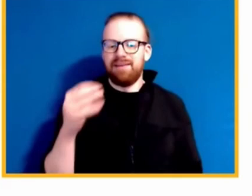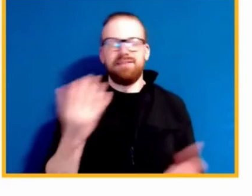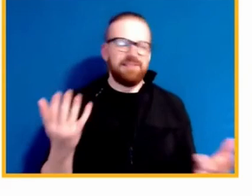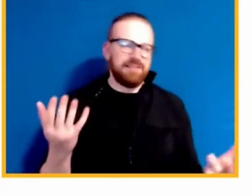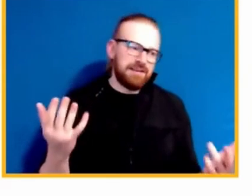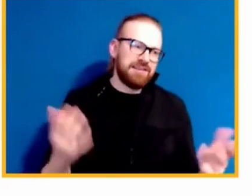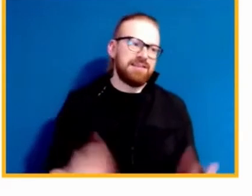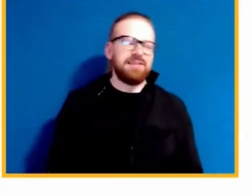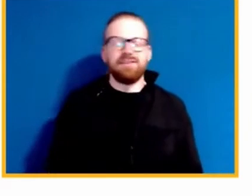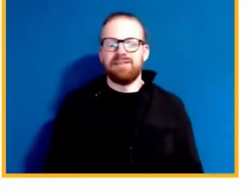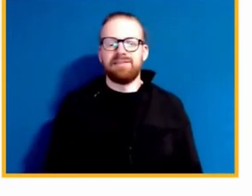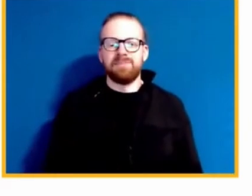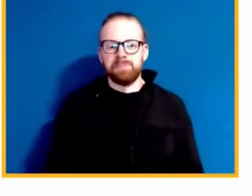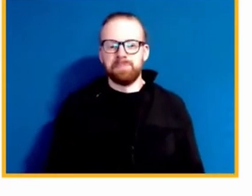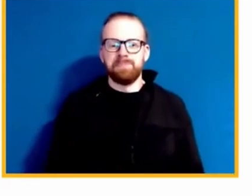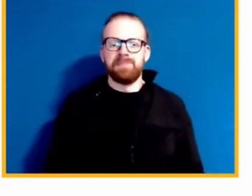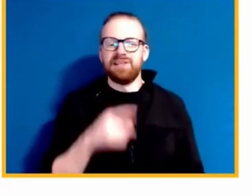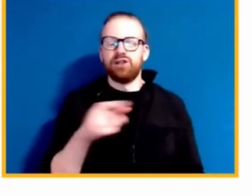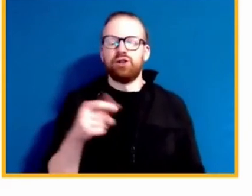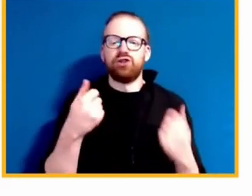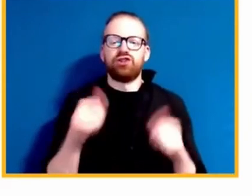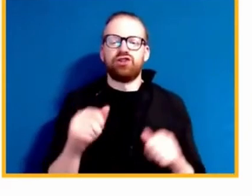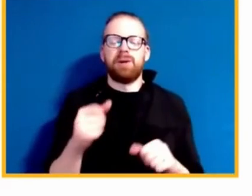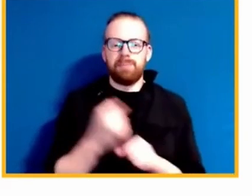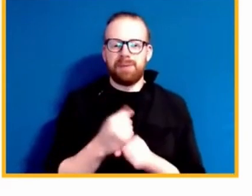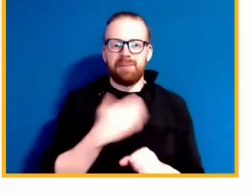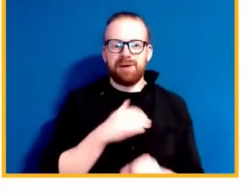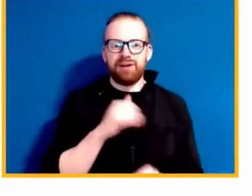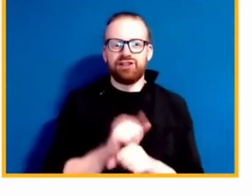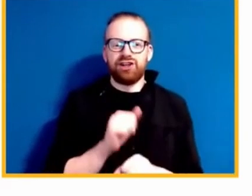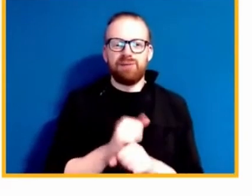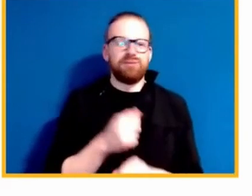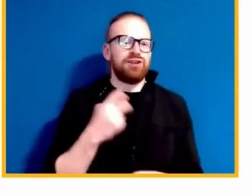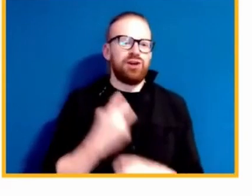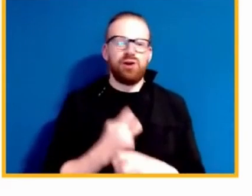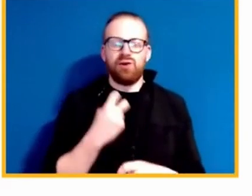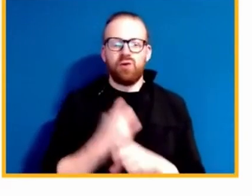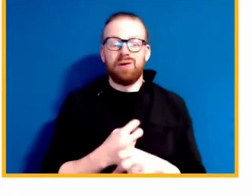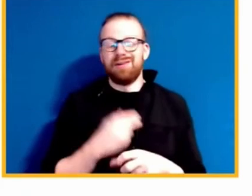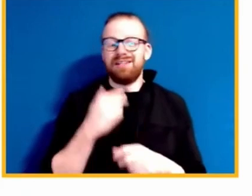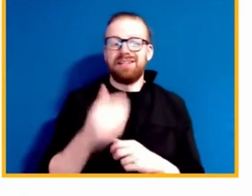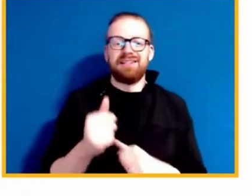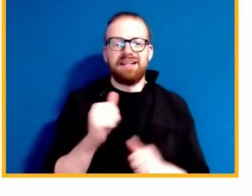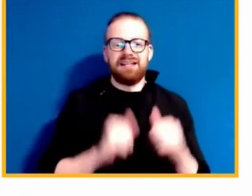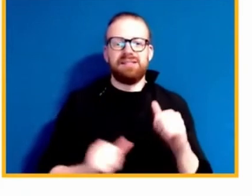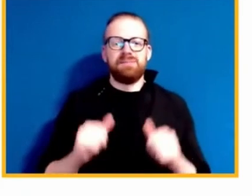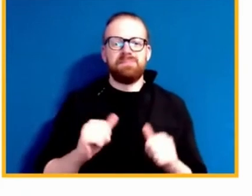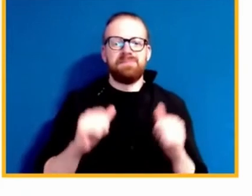It's like you guys out there are trying to make my job so much harder because our next performer is